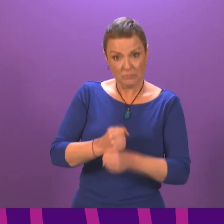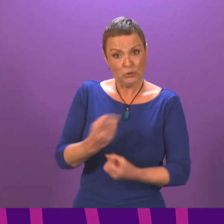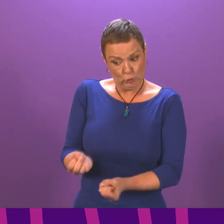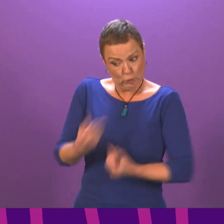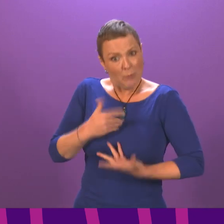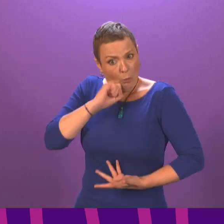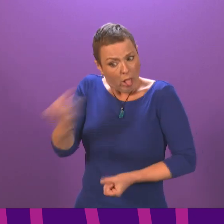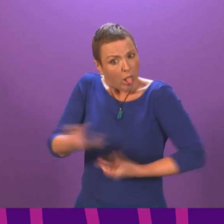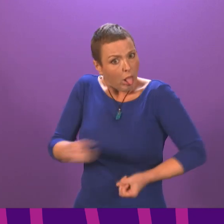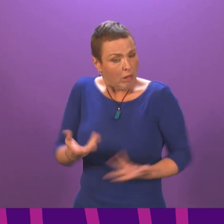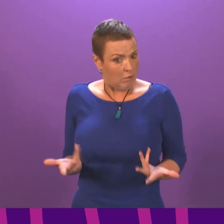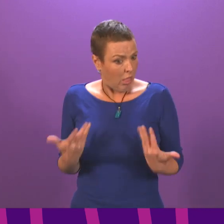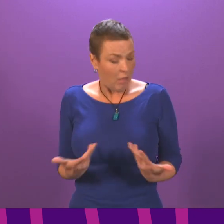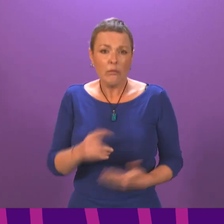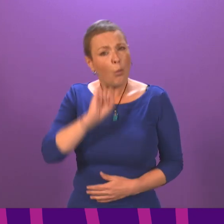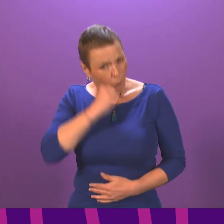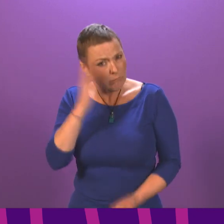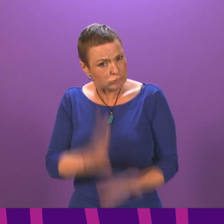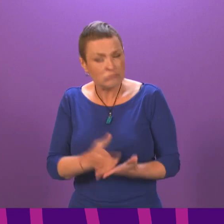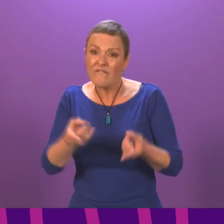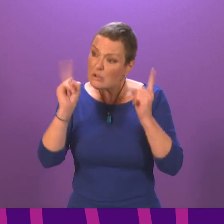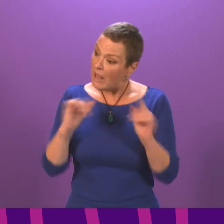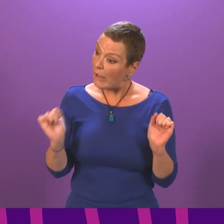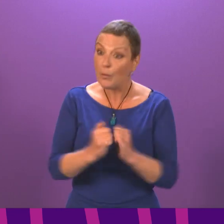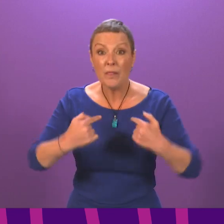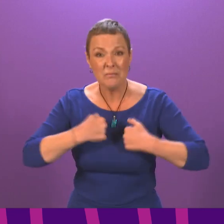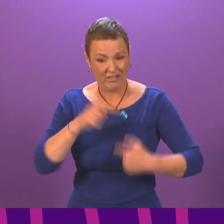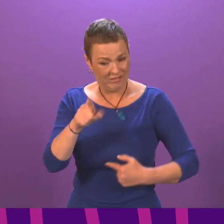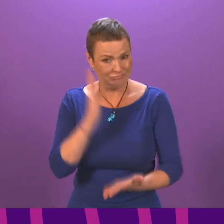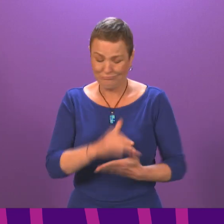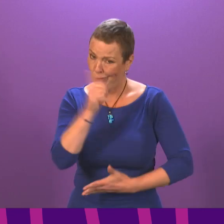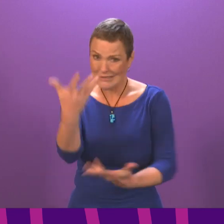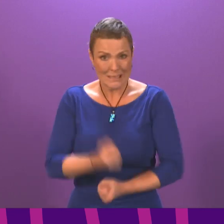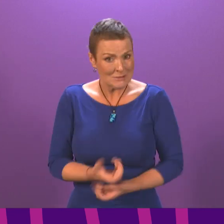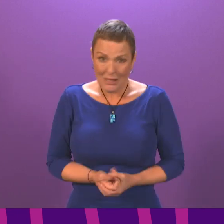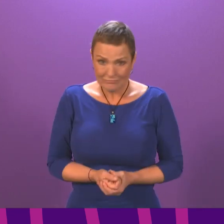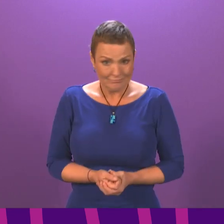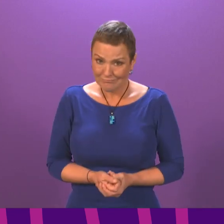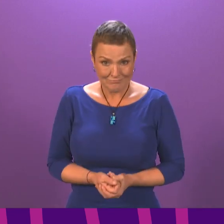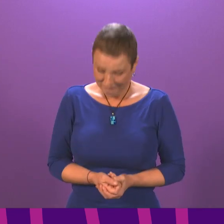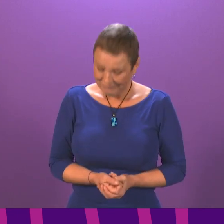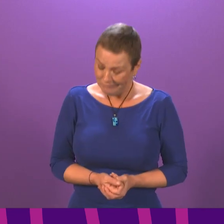those supplies. Does the First Minister agree that that is totally unacceptable? Will she